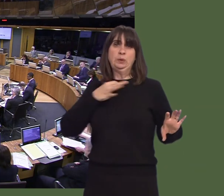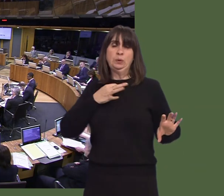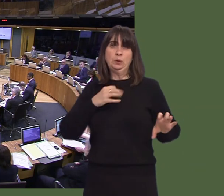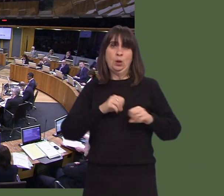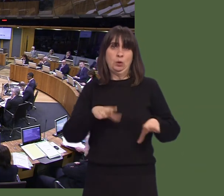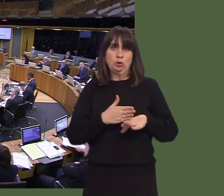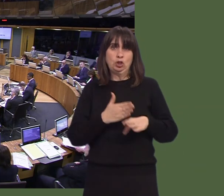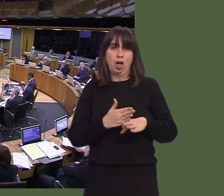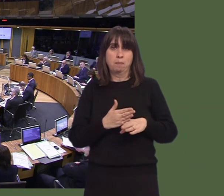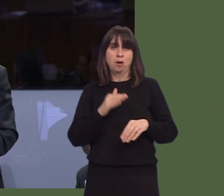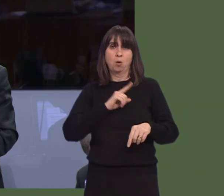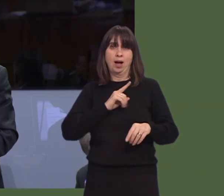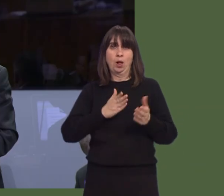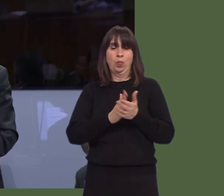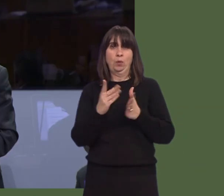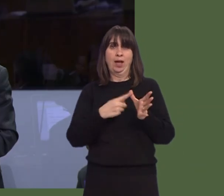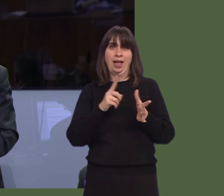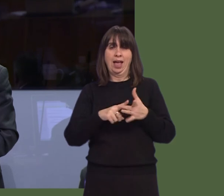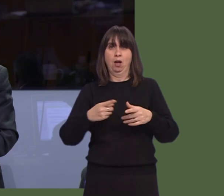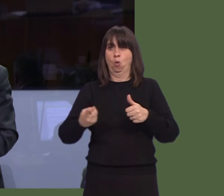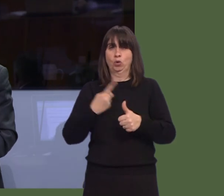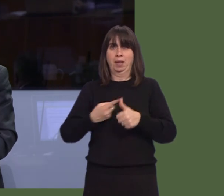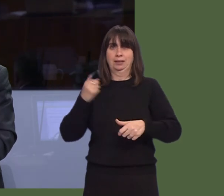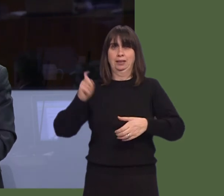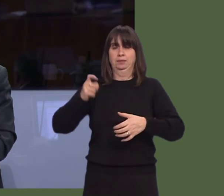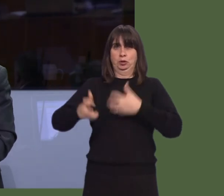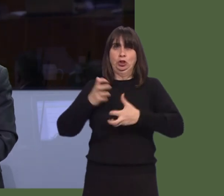the welfare of the animals first, but profit.